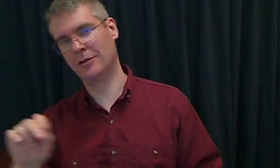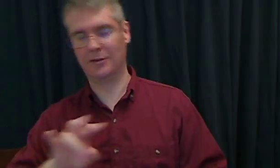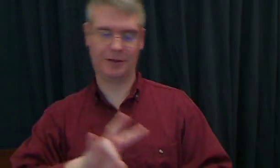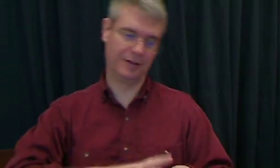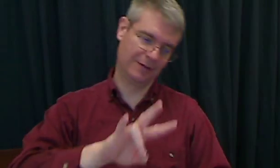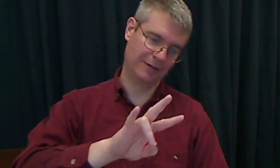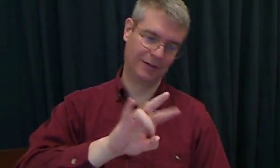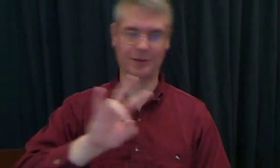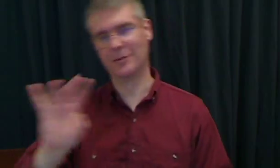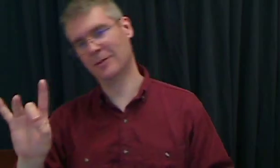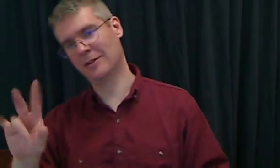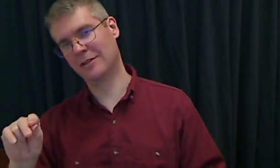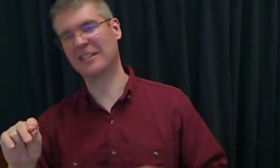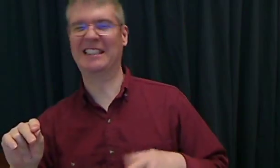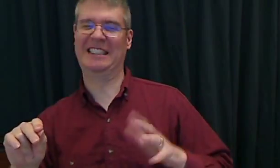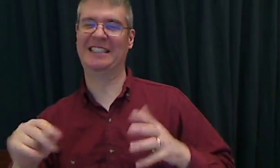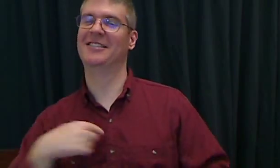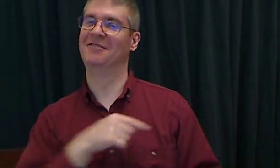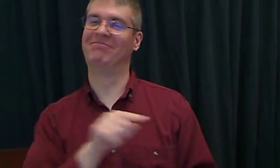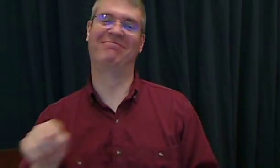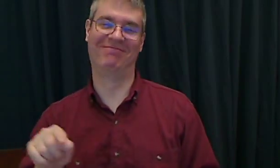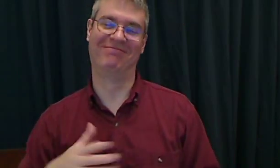I prefer that sign included.